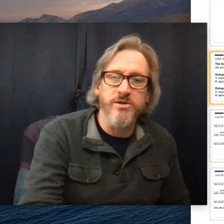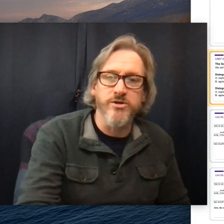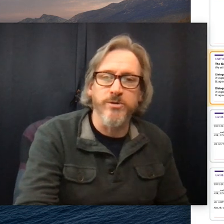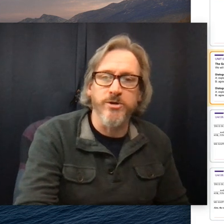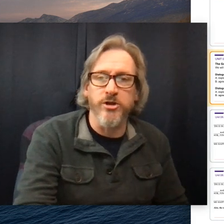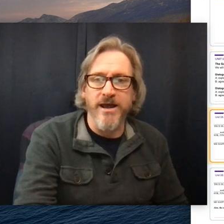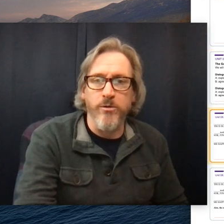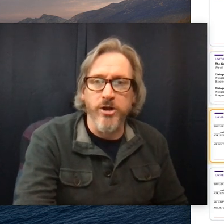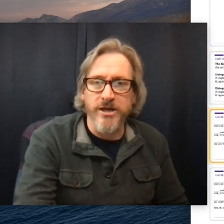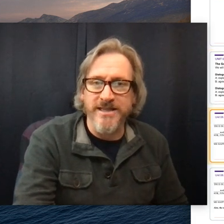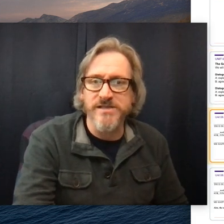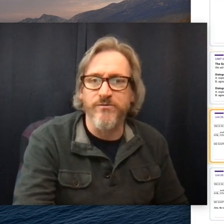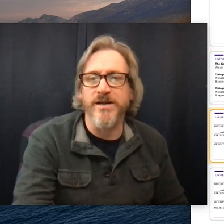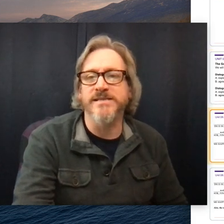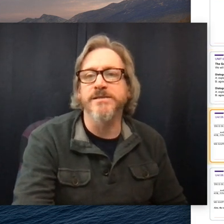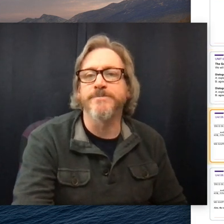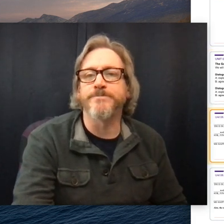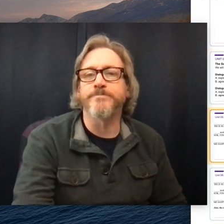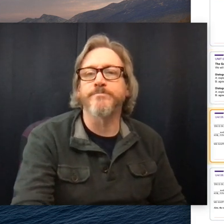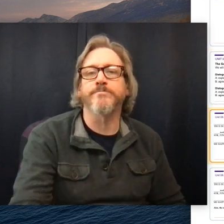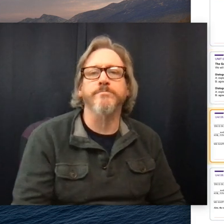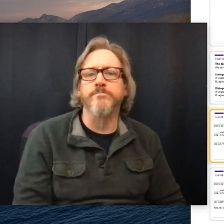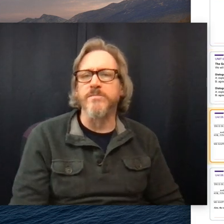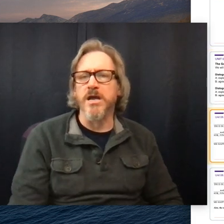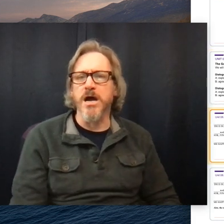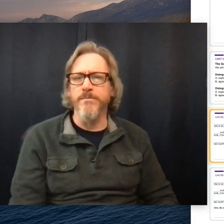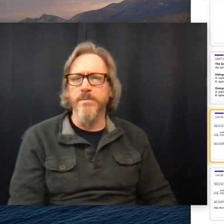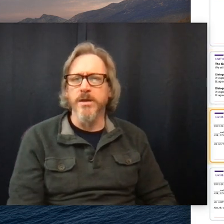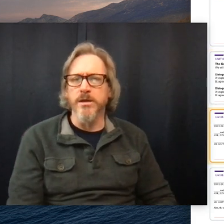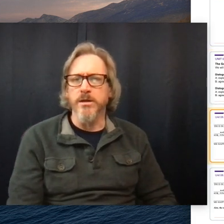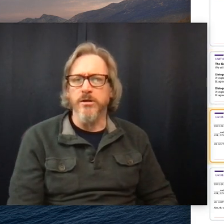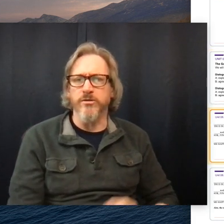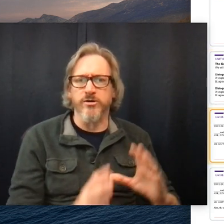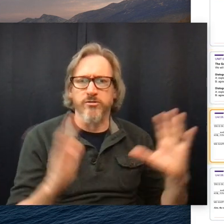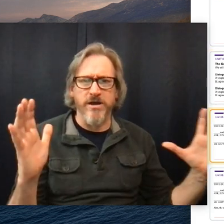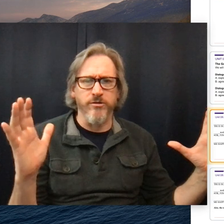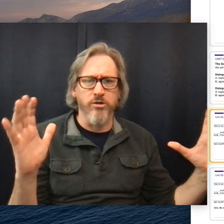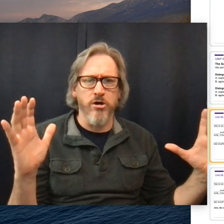the two we're going to look at we're going to look at these phrases um they're rather long